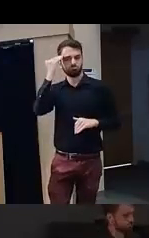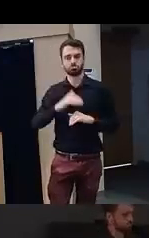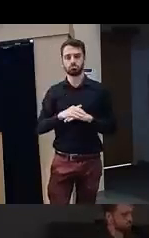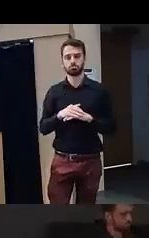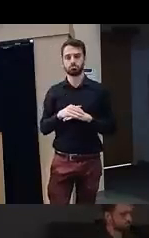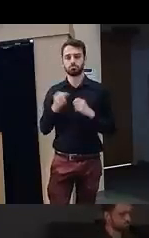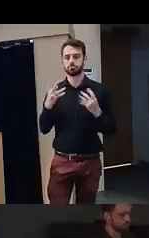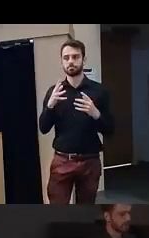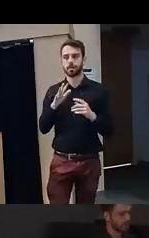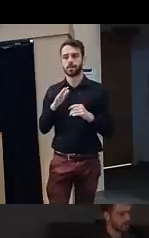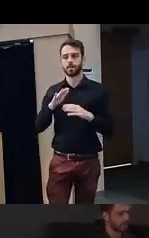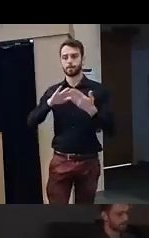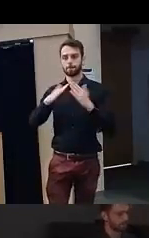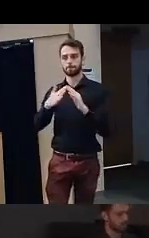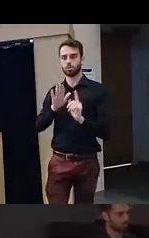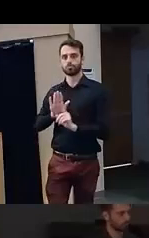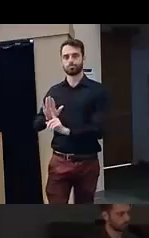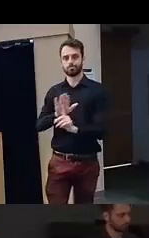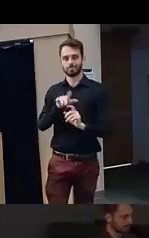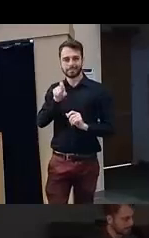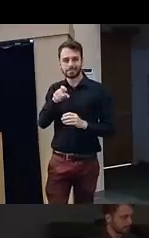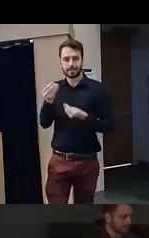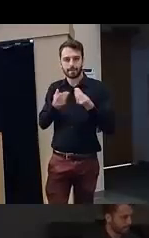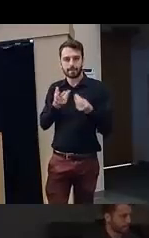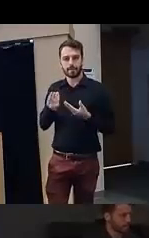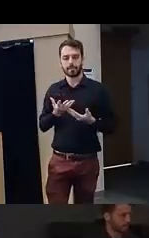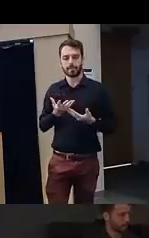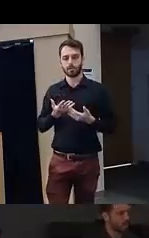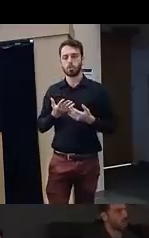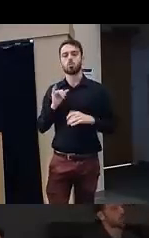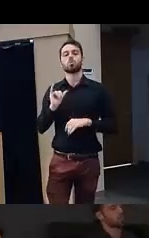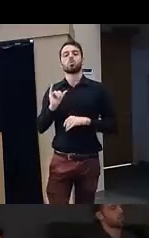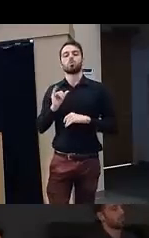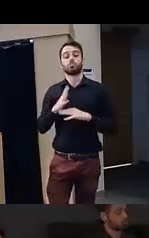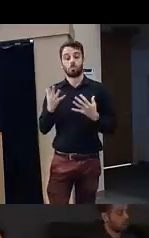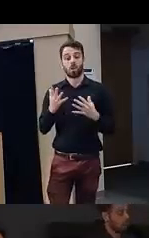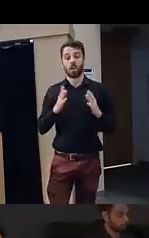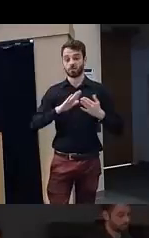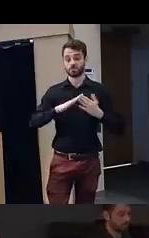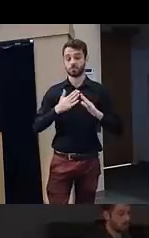our community expansion is one that's something that we have to do you know another thing that